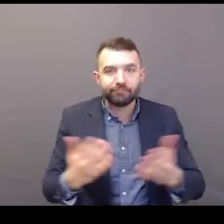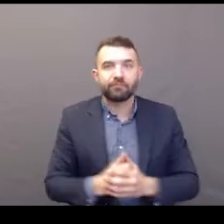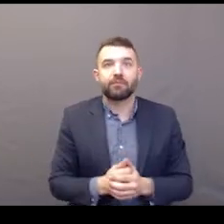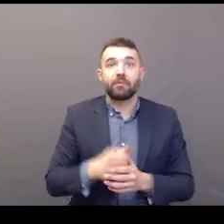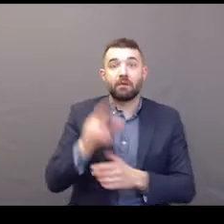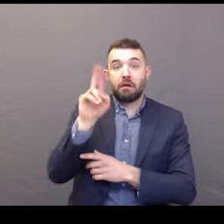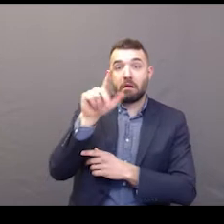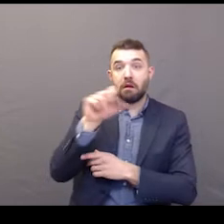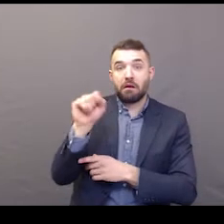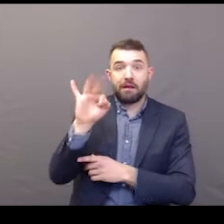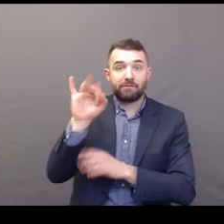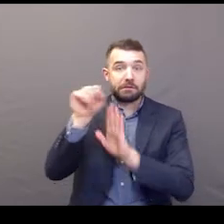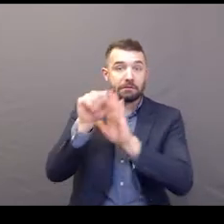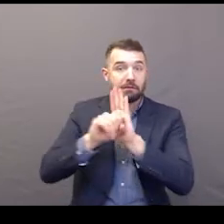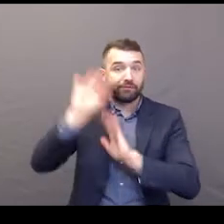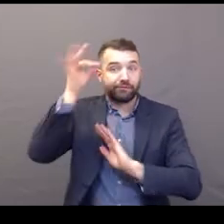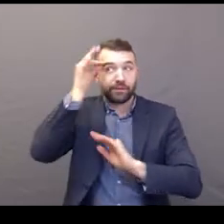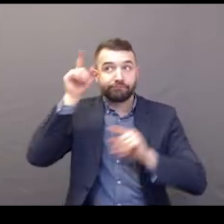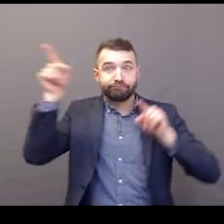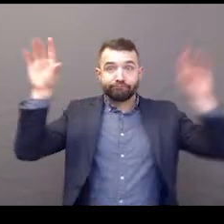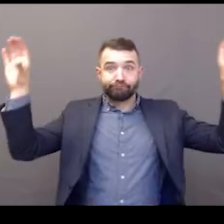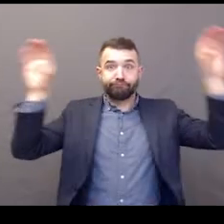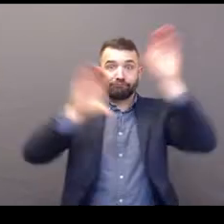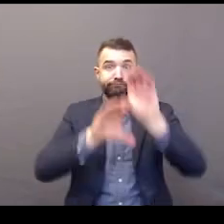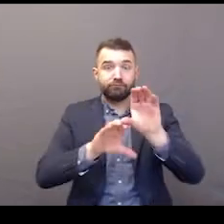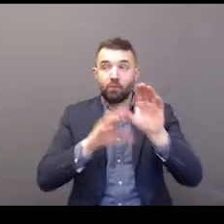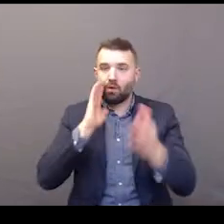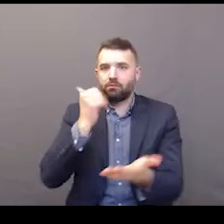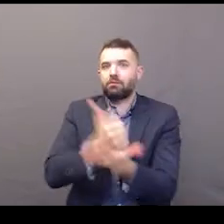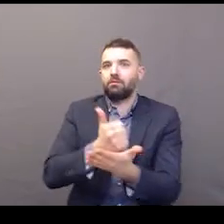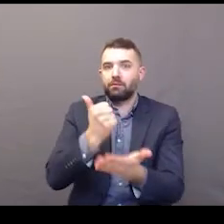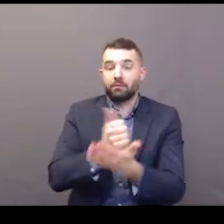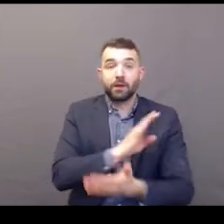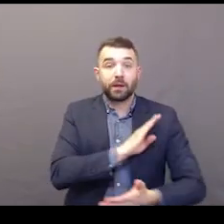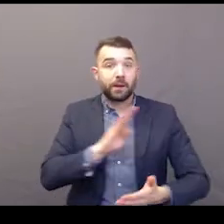The Sound Transit Board has undertaken a process called Realignment to determine which plans and